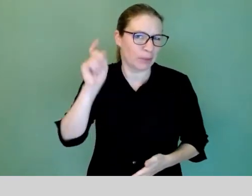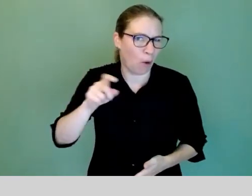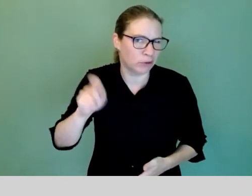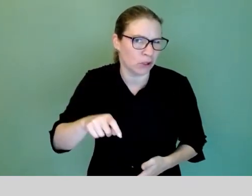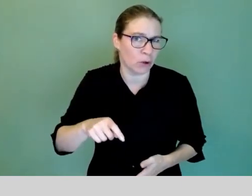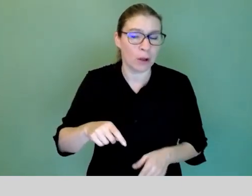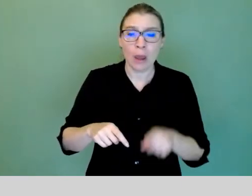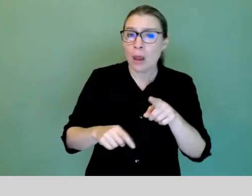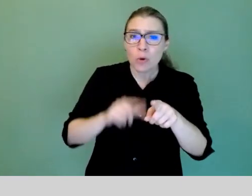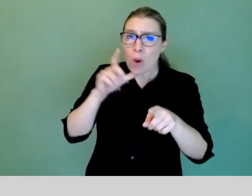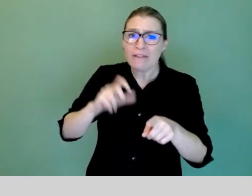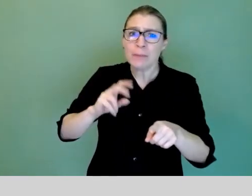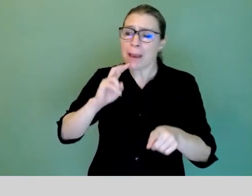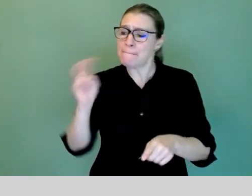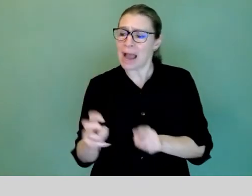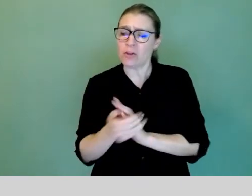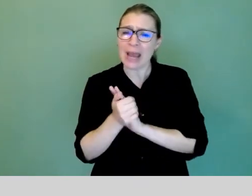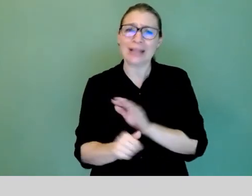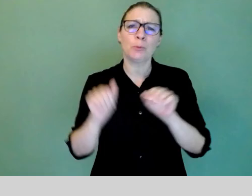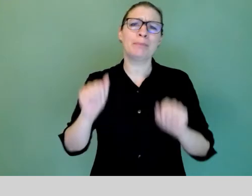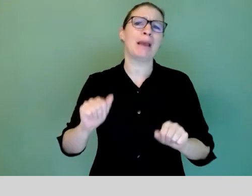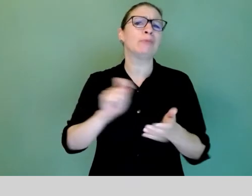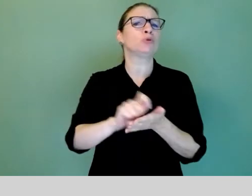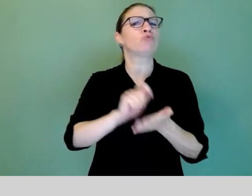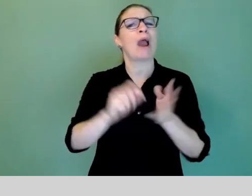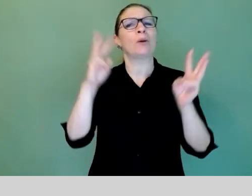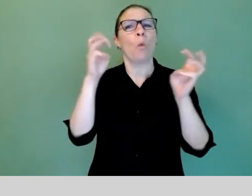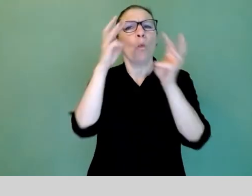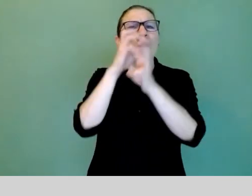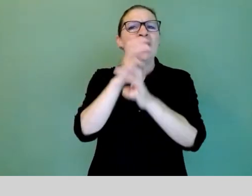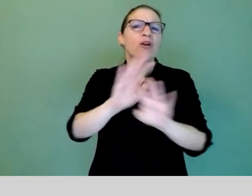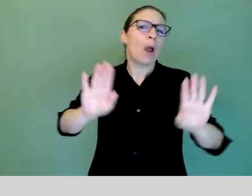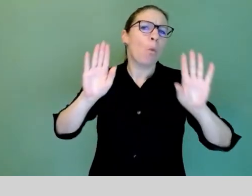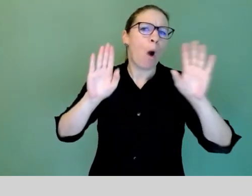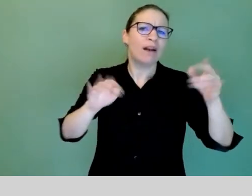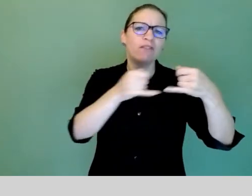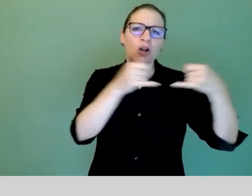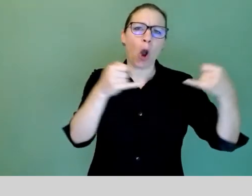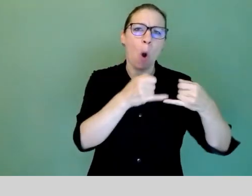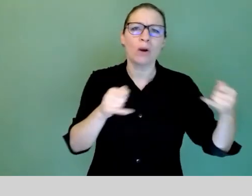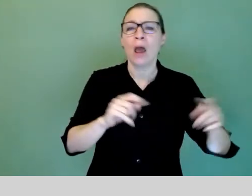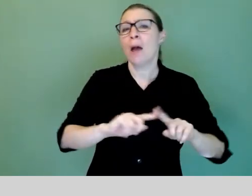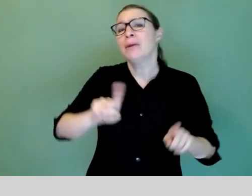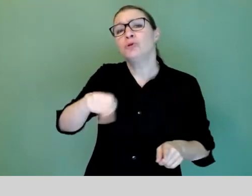to write weird and wonderful code. You just have to have some time and the urge to be creative.